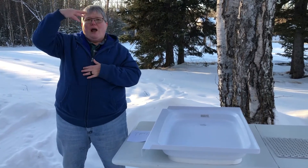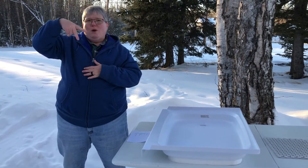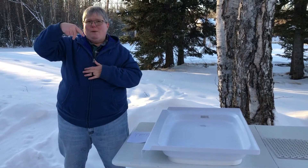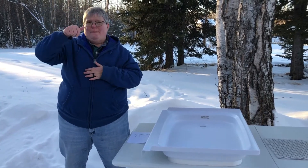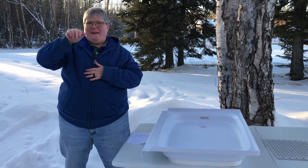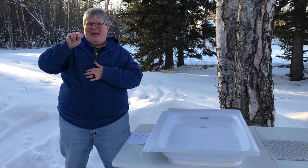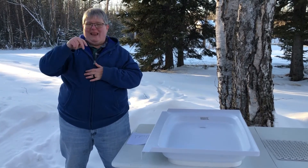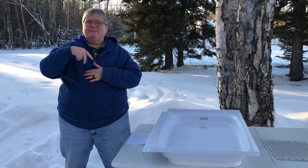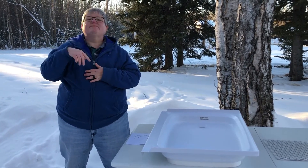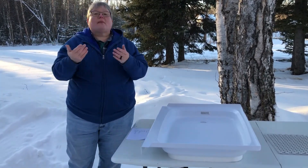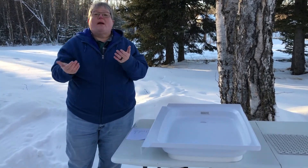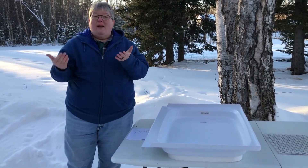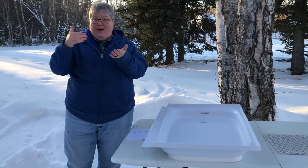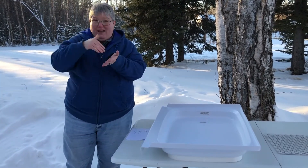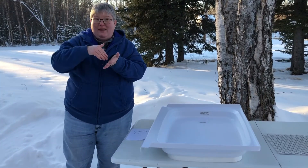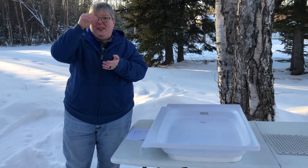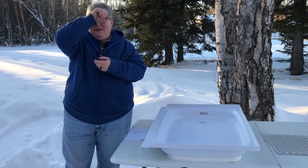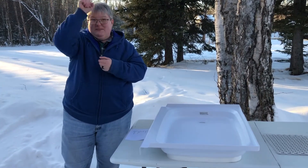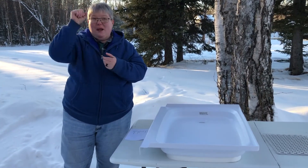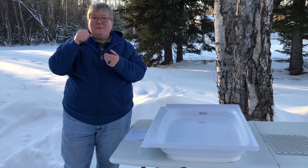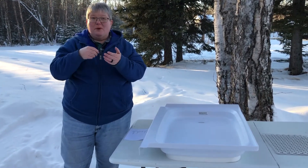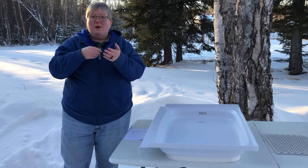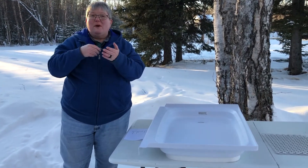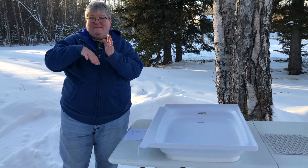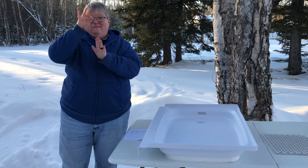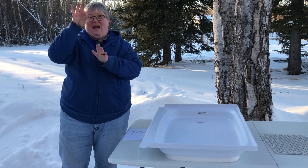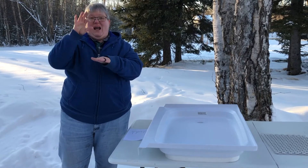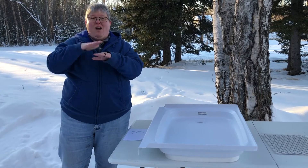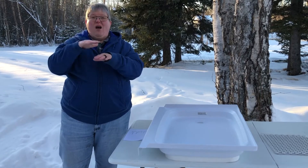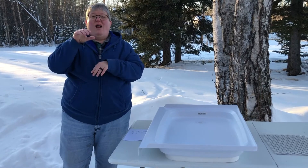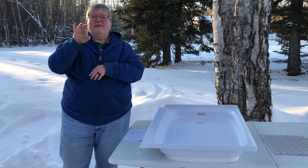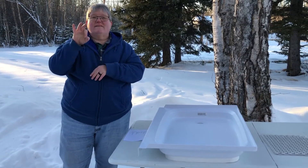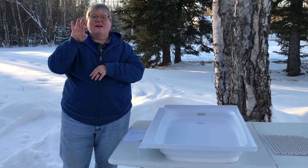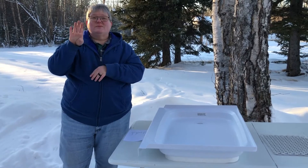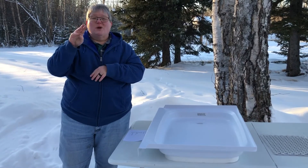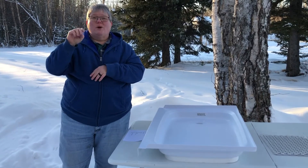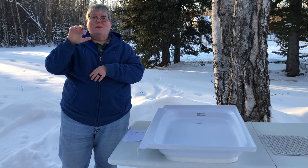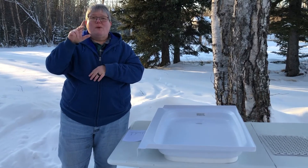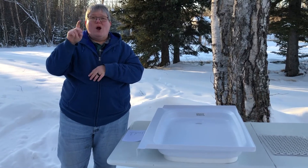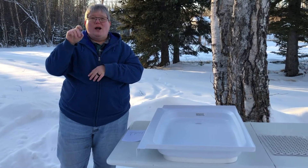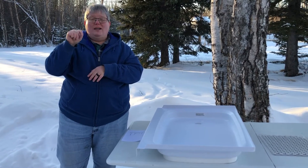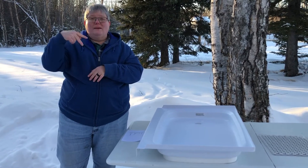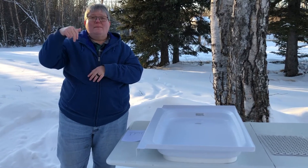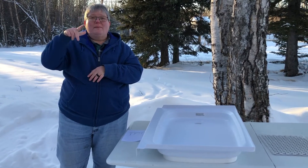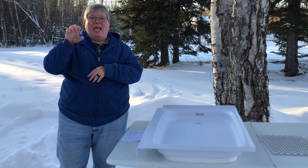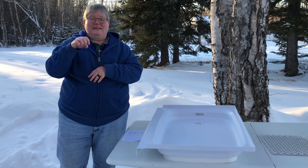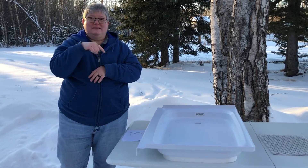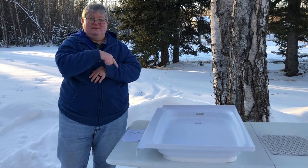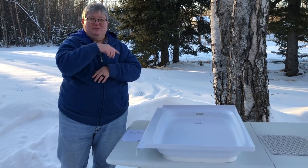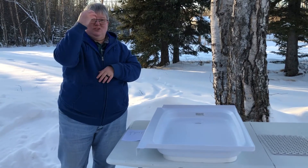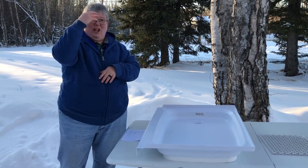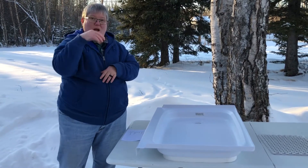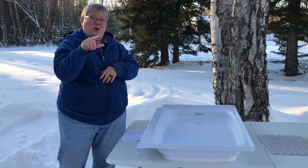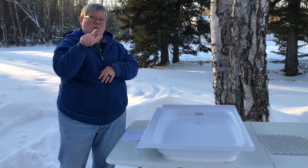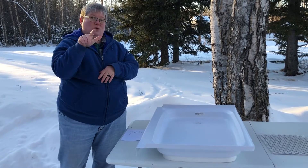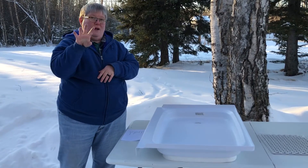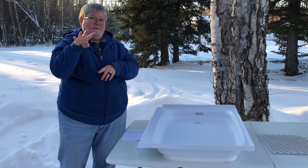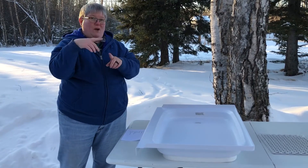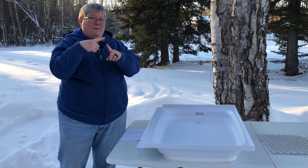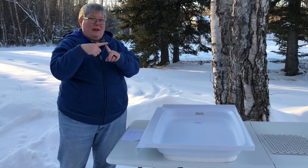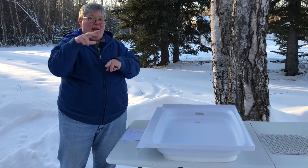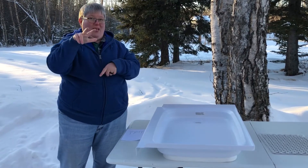Again, Summer found this on Facebook Marketplace, and this shower pan is a 24x32.